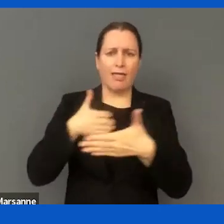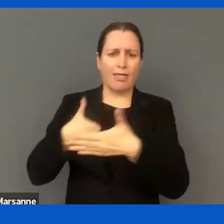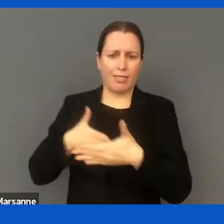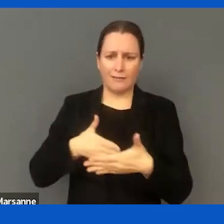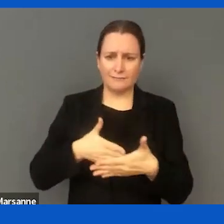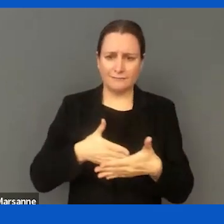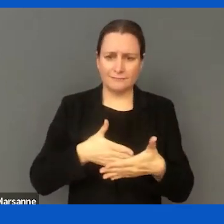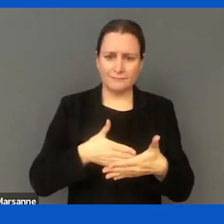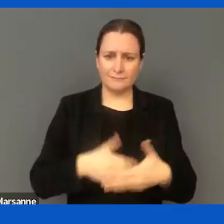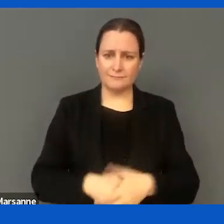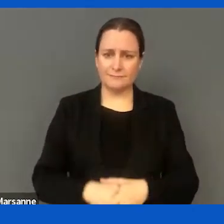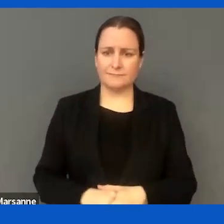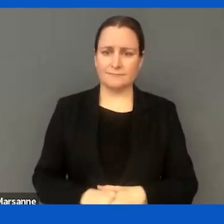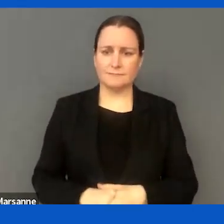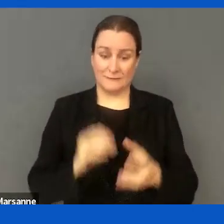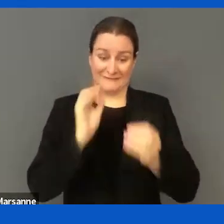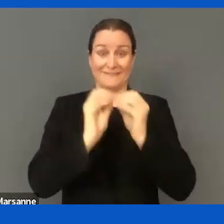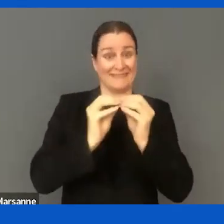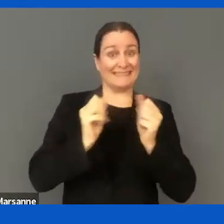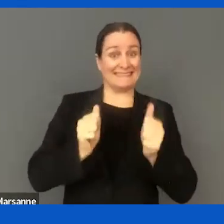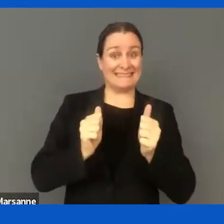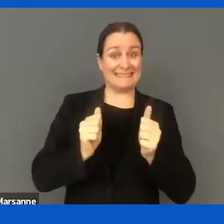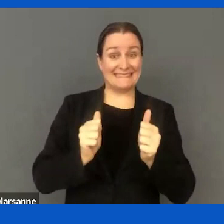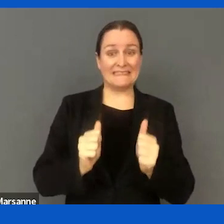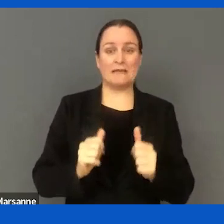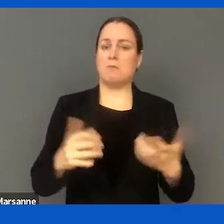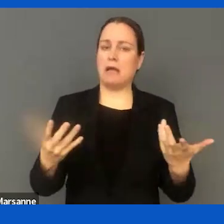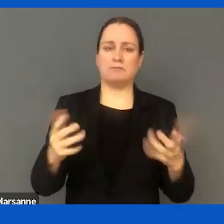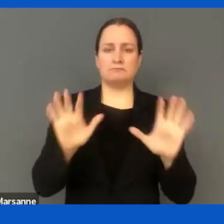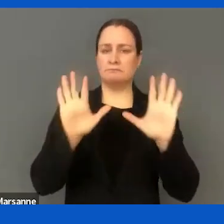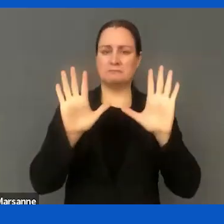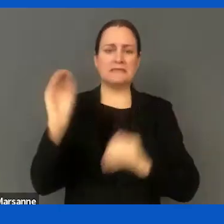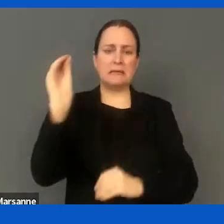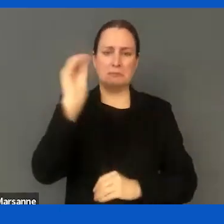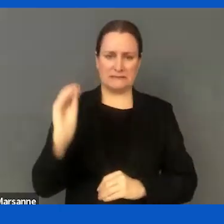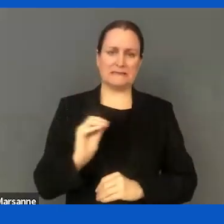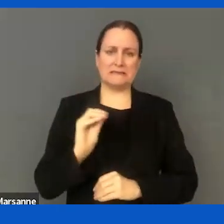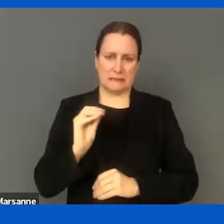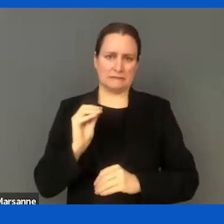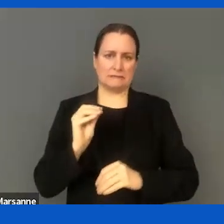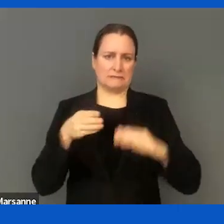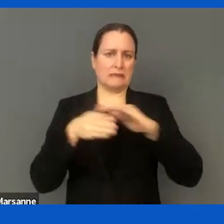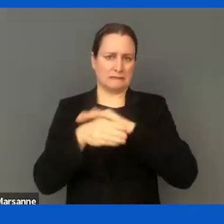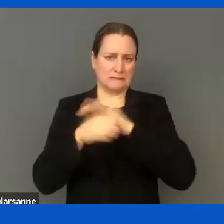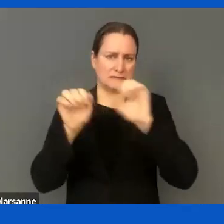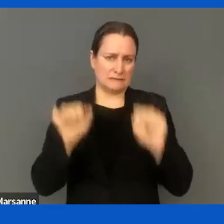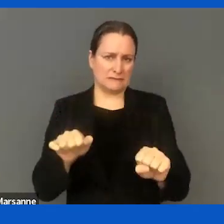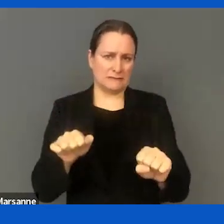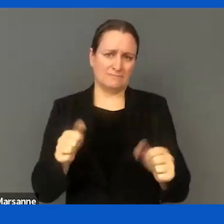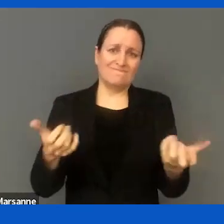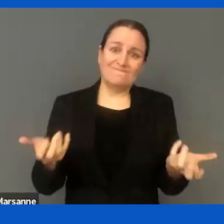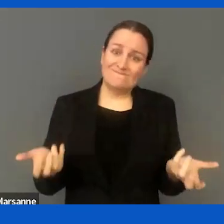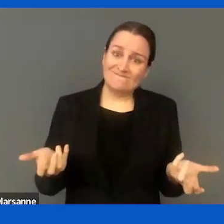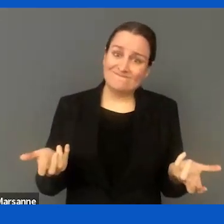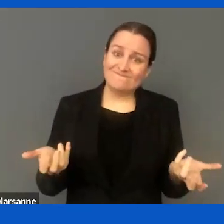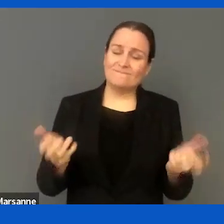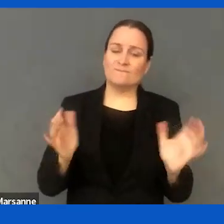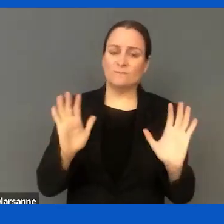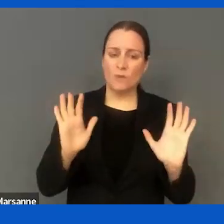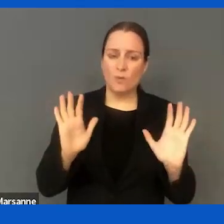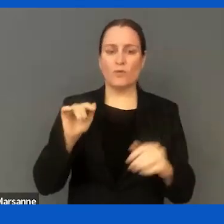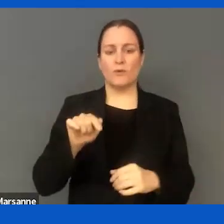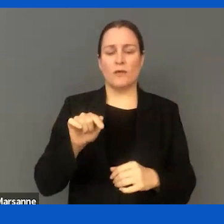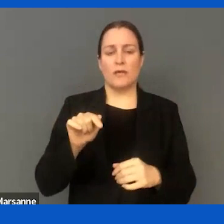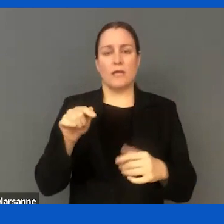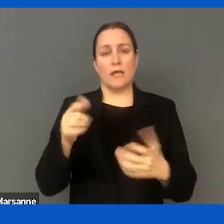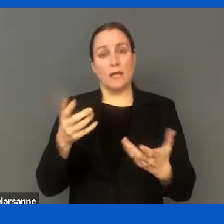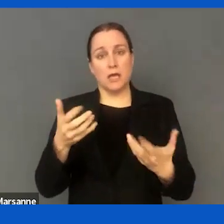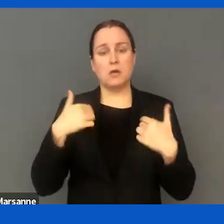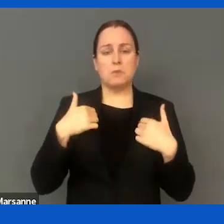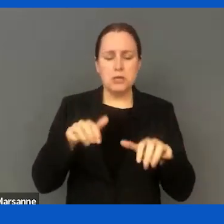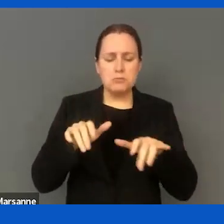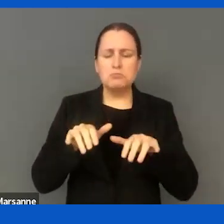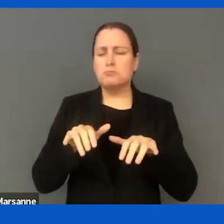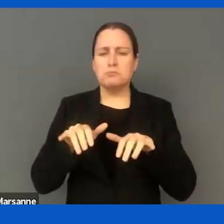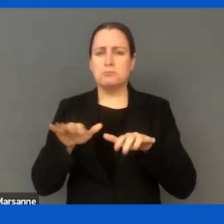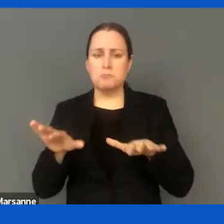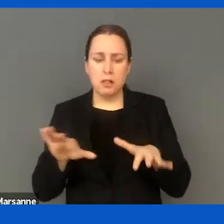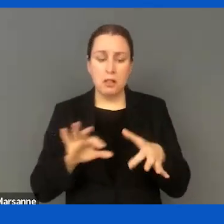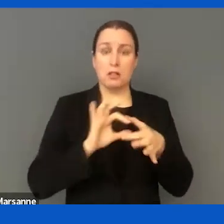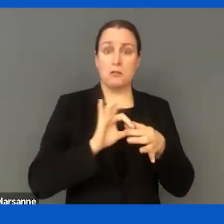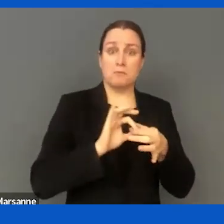with assistive technology and personalization. There are two steps, I navigate with cable,